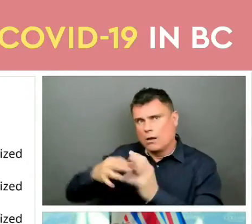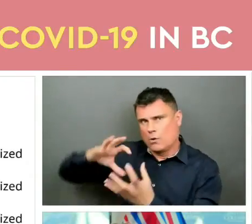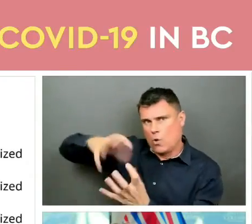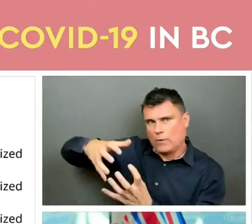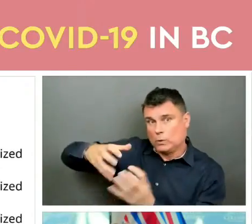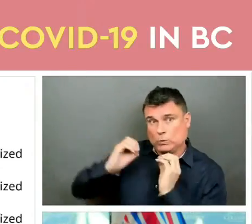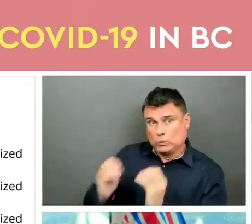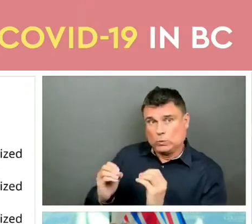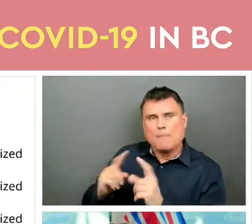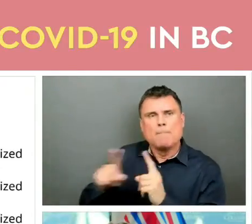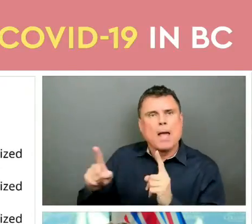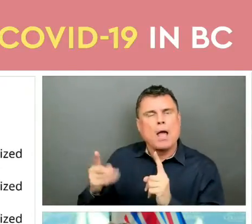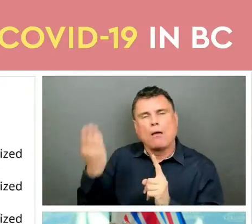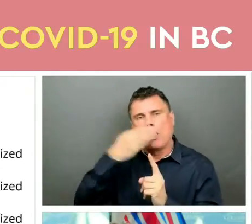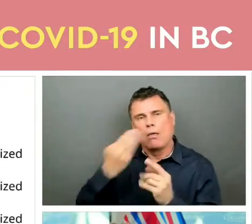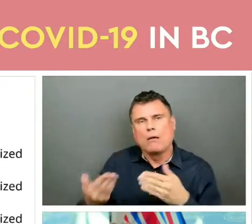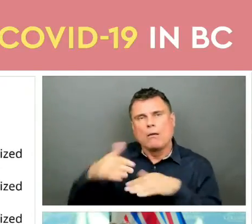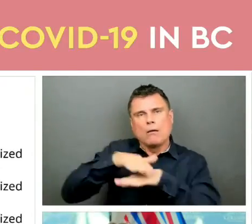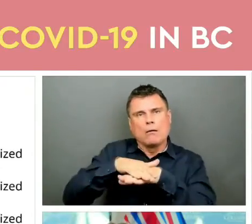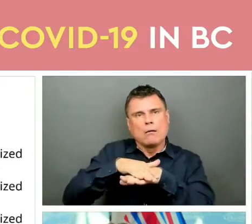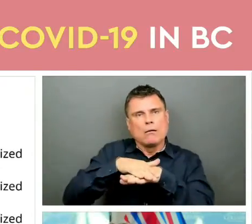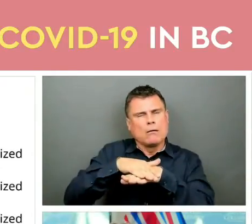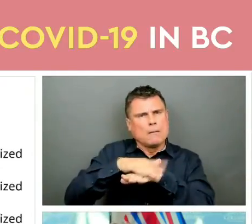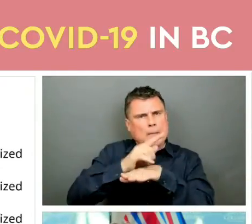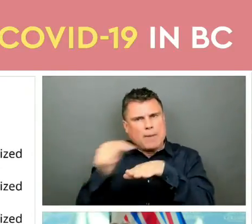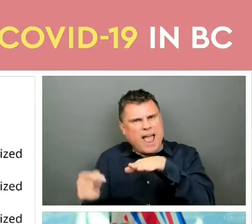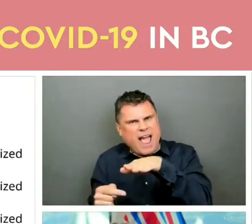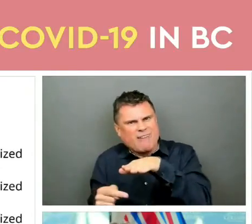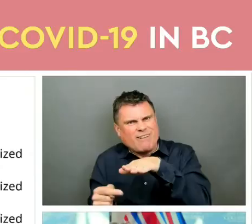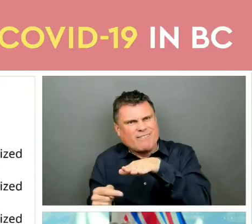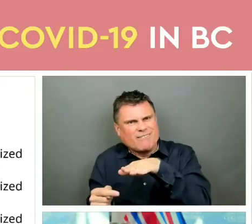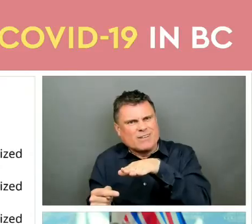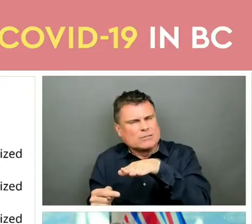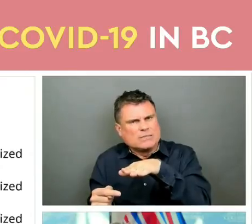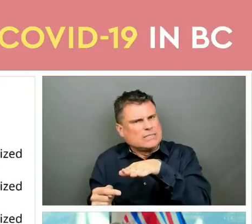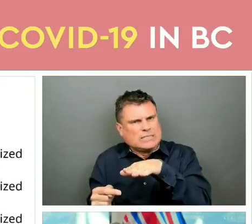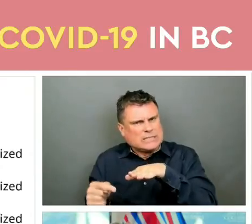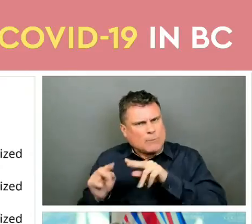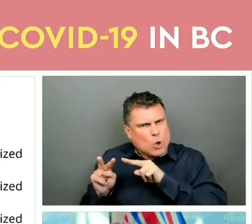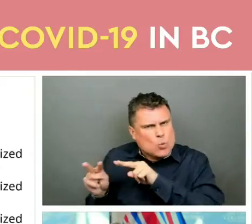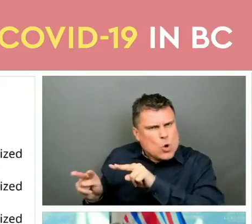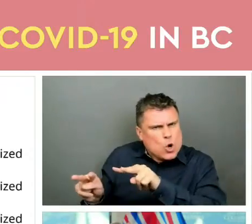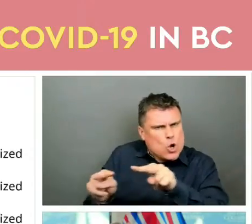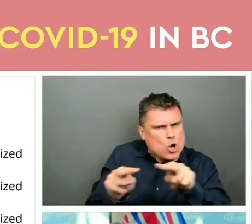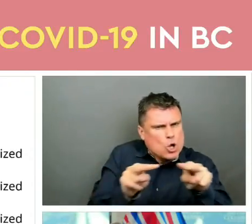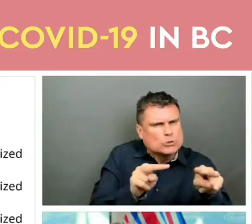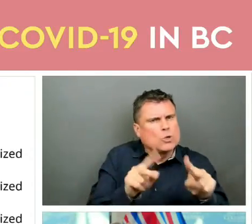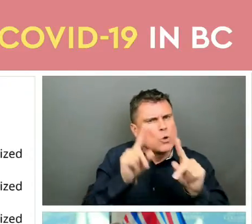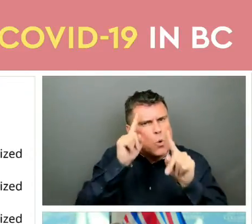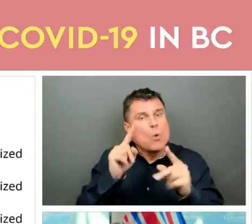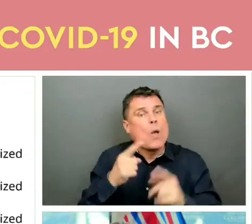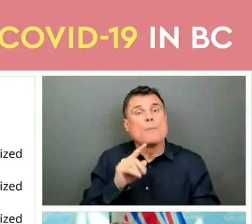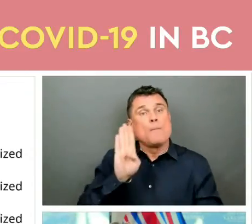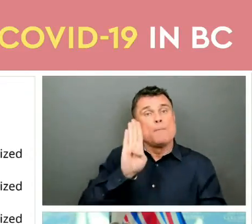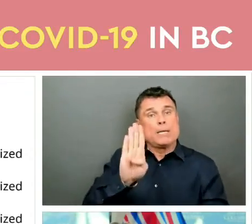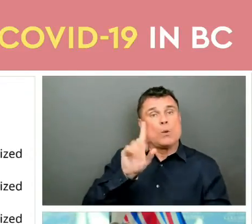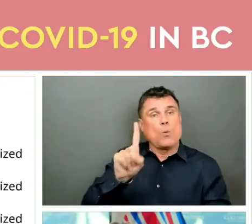we need to continue to watch and to see if the B 117 is aYOESH SOESH YATed with higher hospitalization